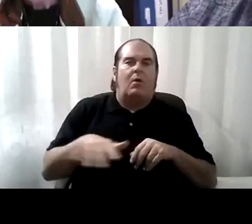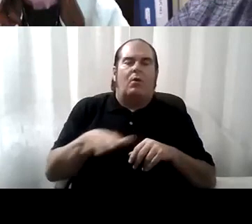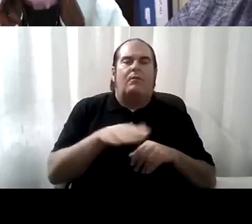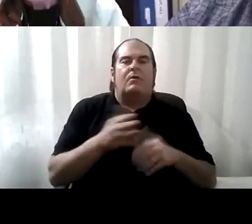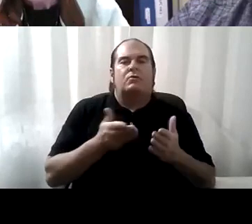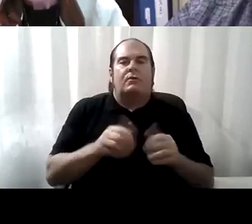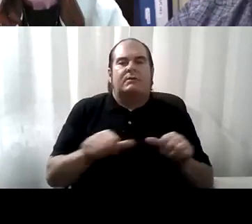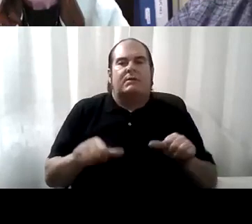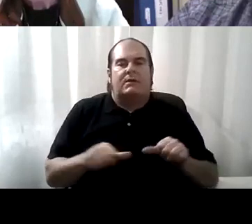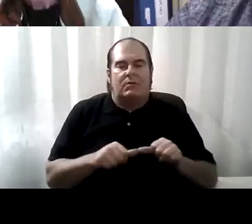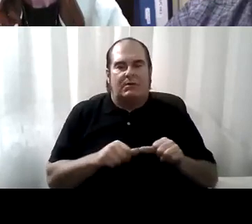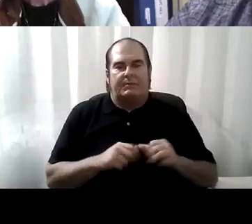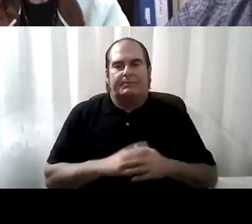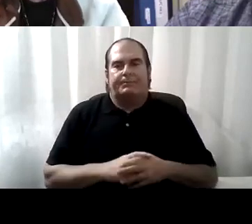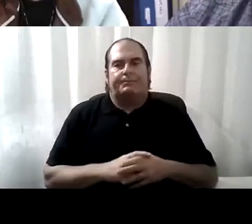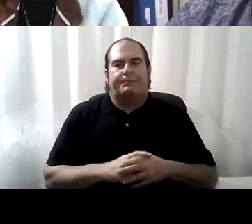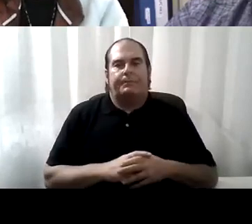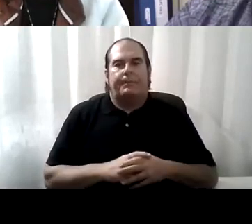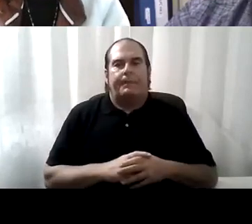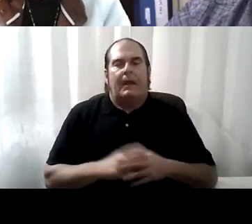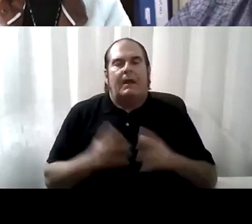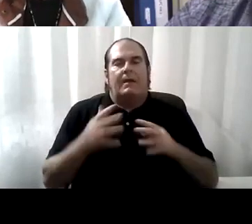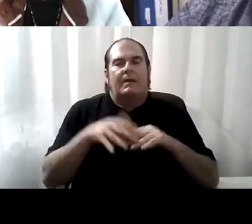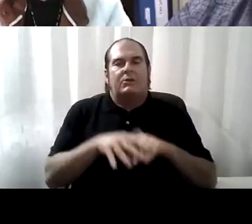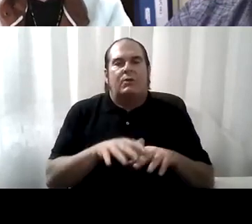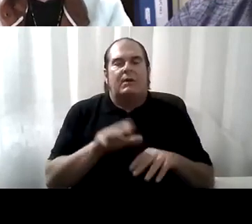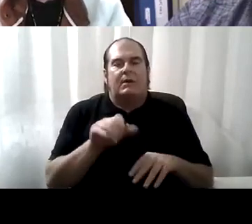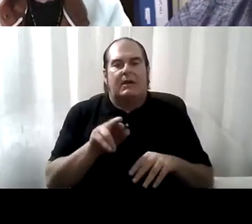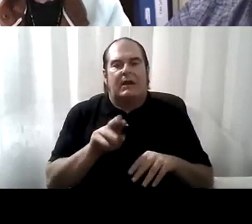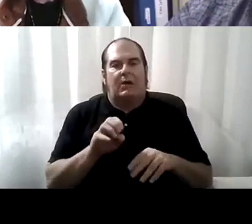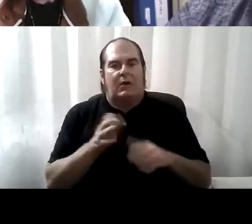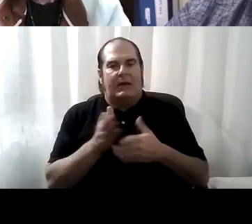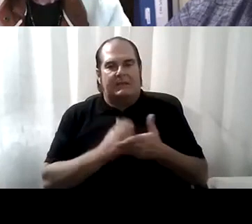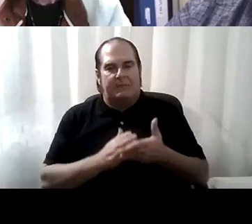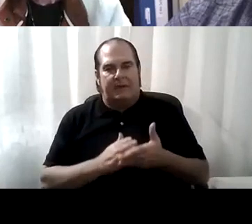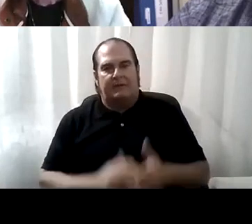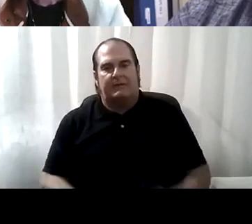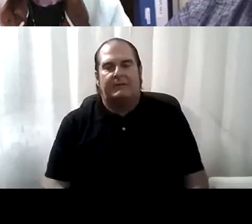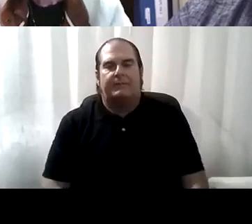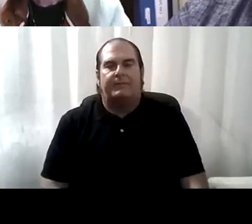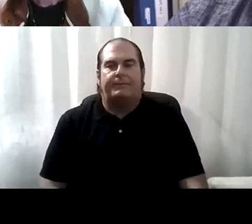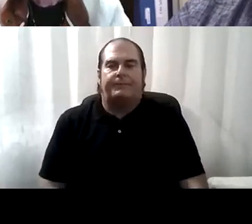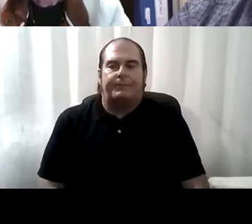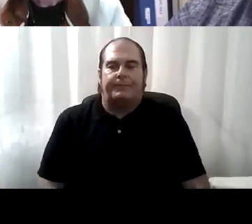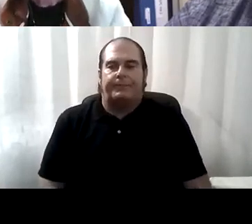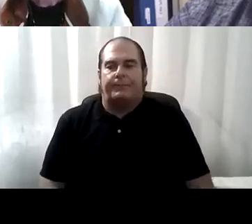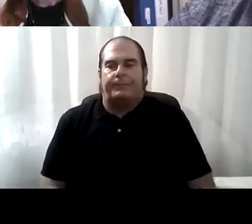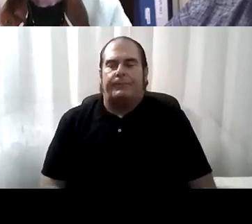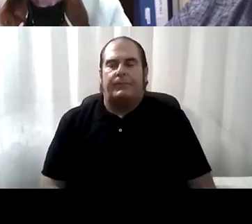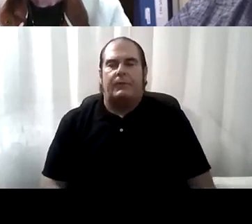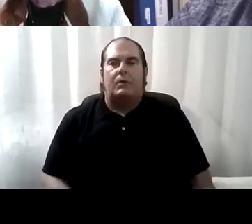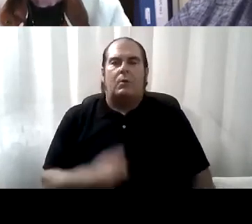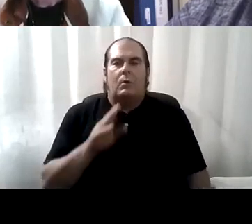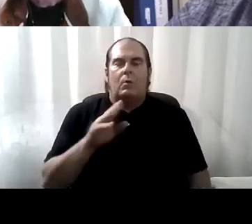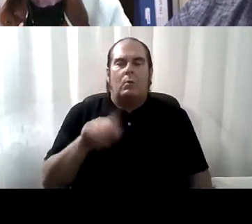It also -- the integrated care aspect when the Betty Hardwick center began the process